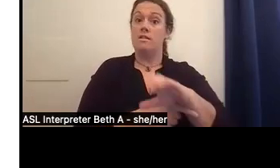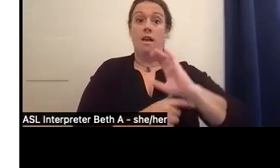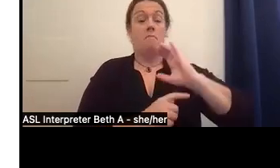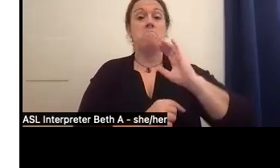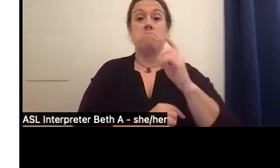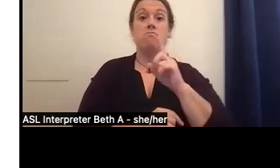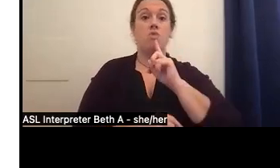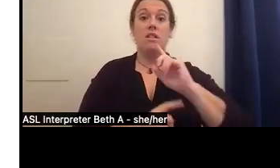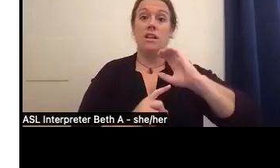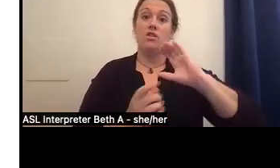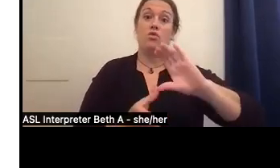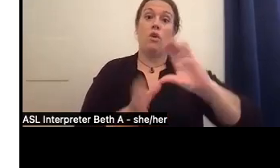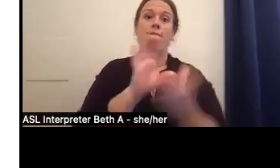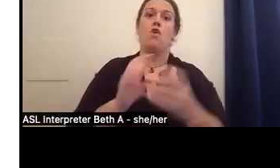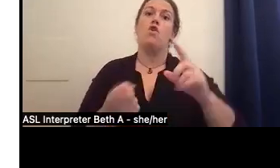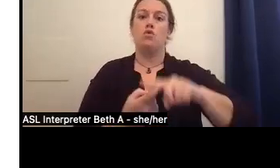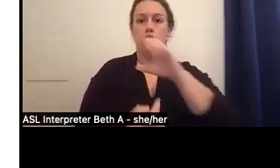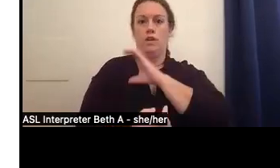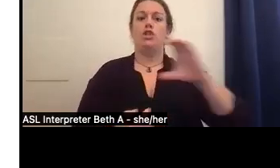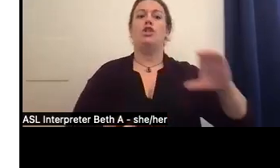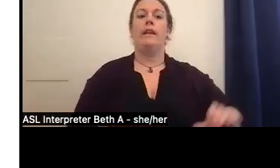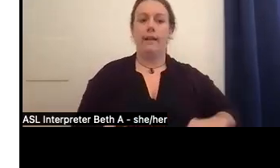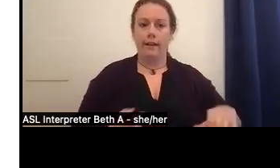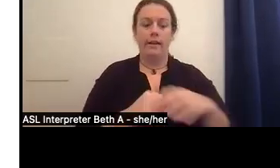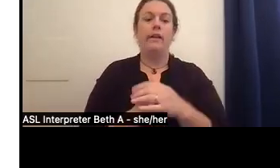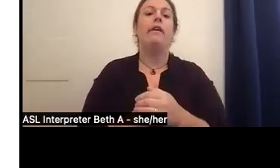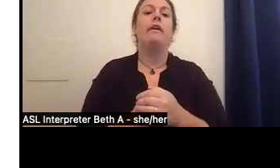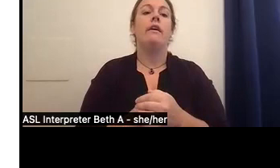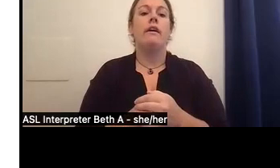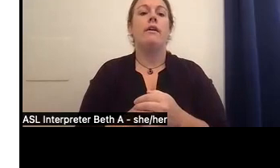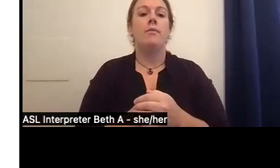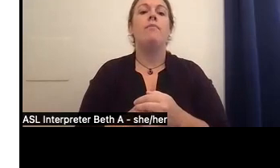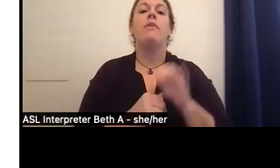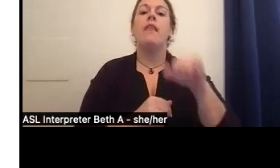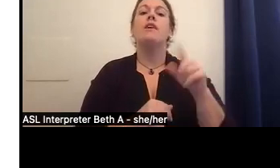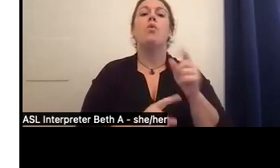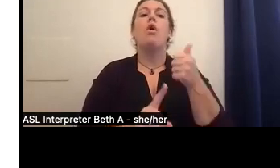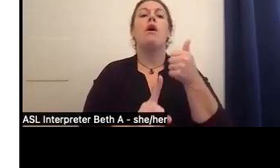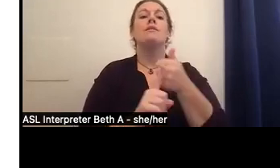this is part of this because this is the reason salvage ethnography begins to percolate and and